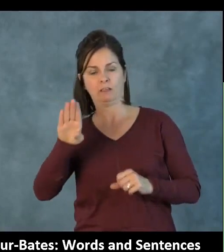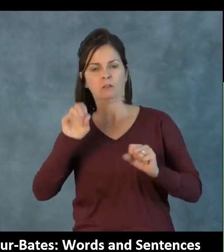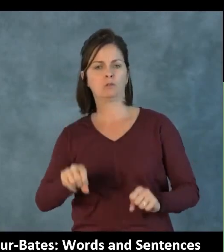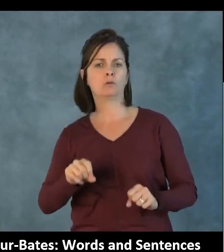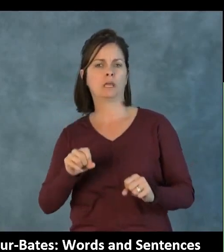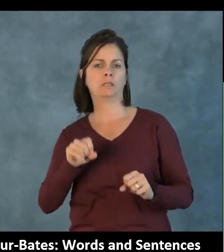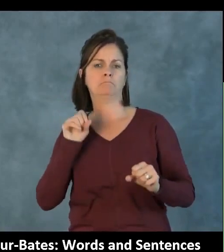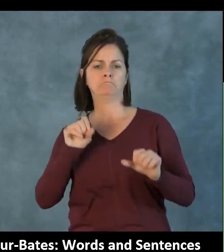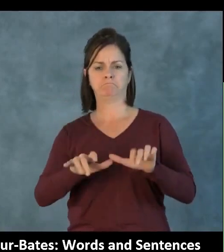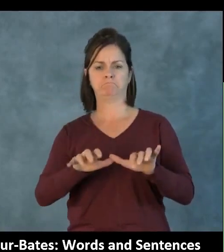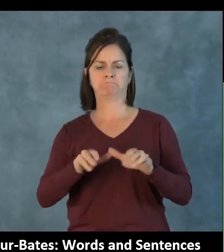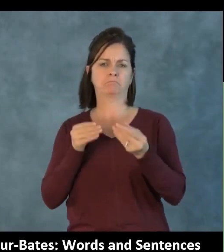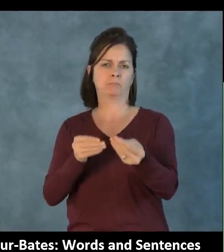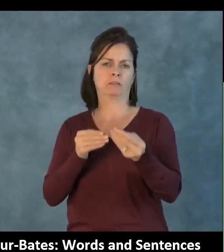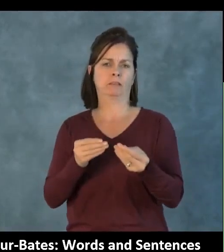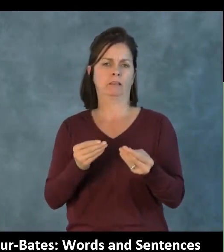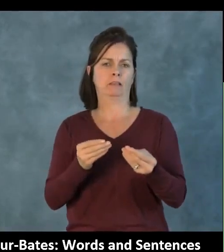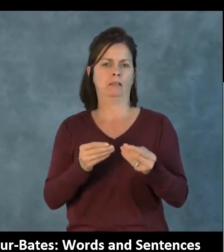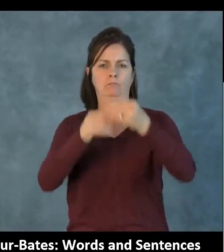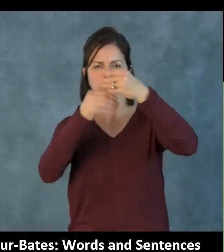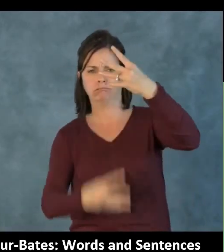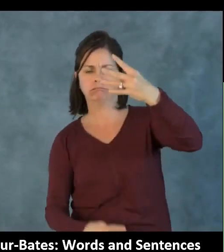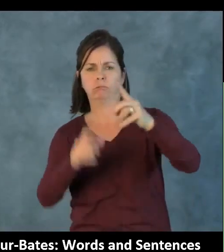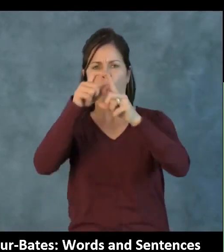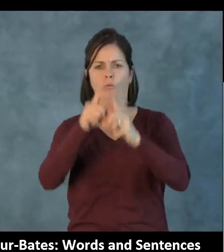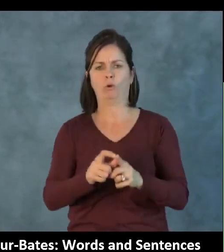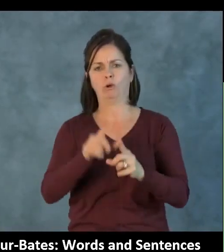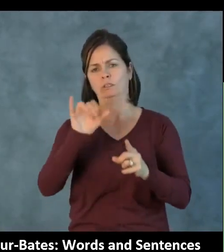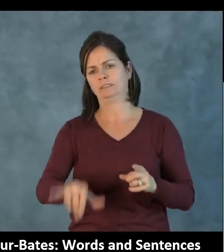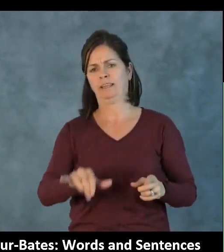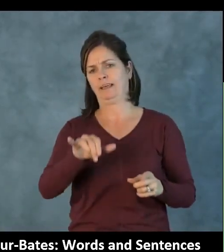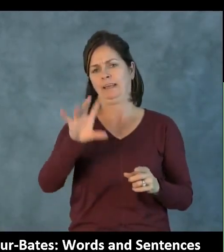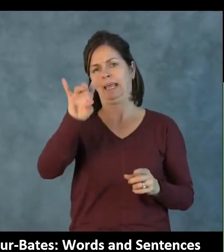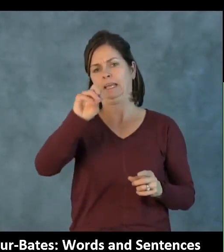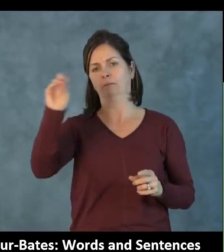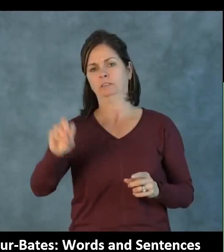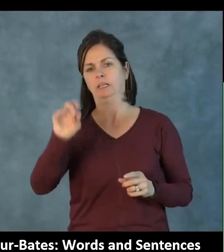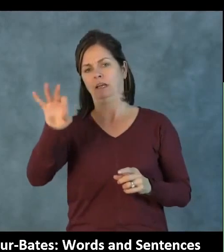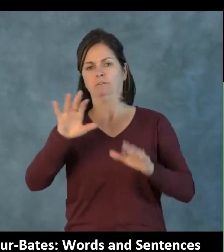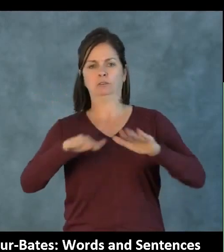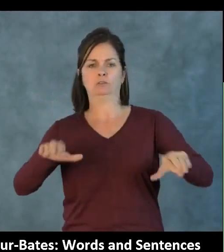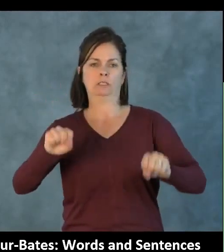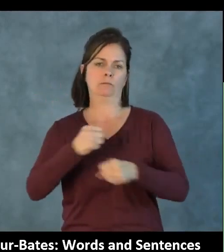and say, "Give me a list of words that 80% of children